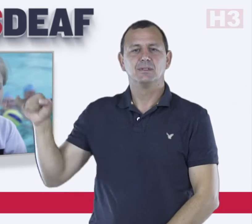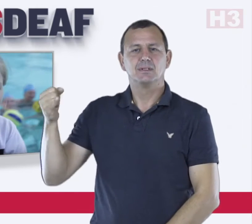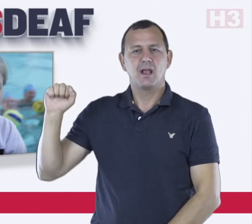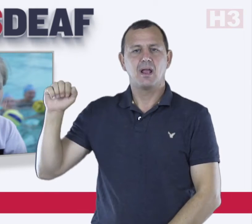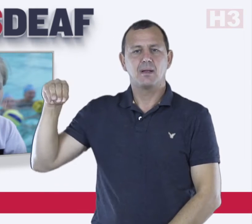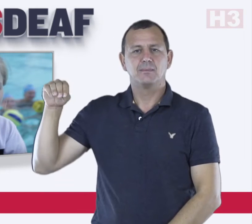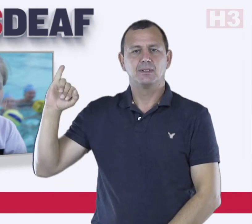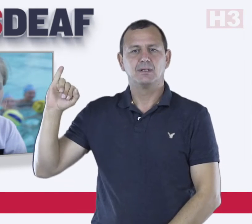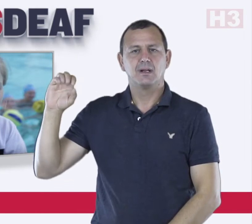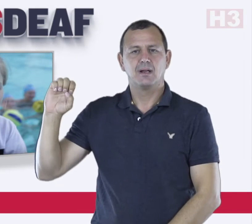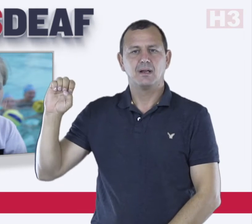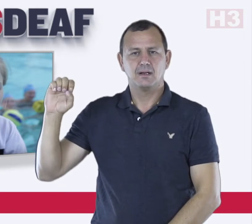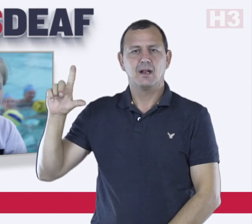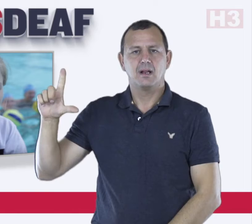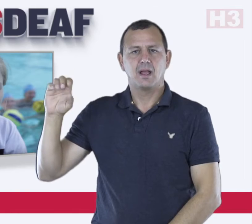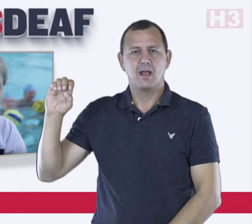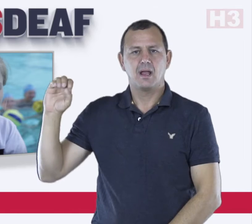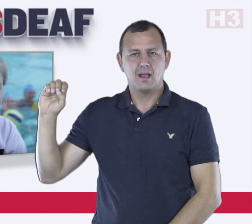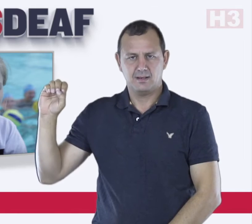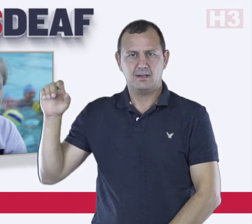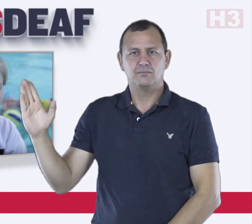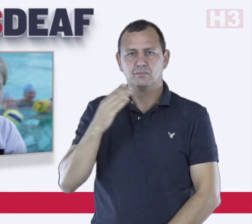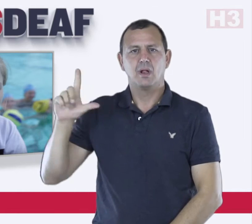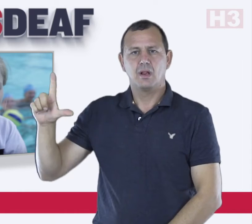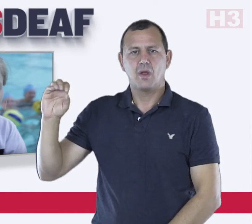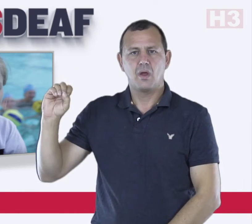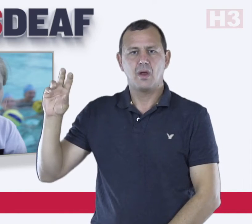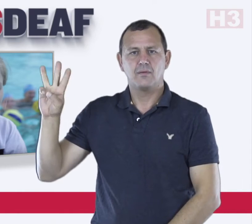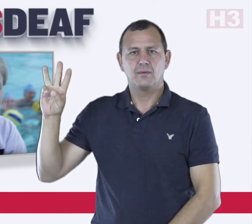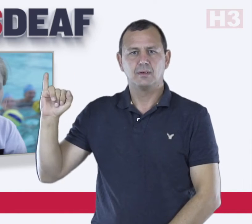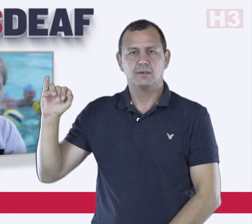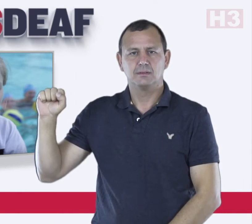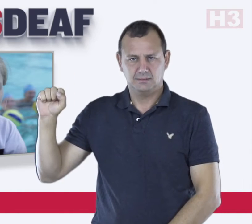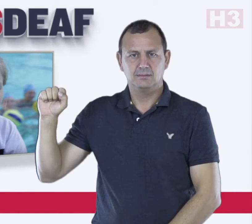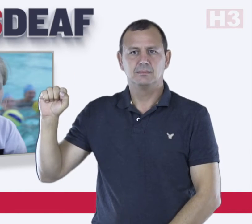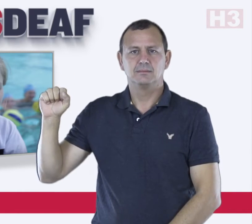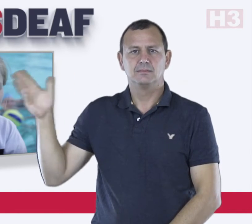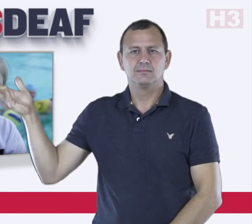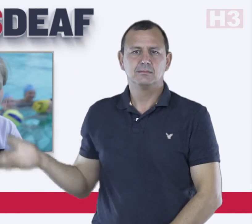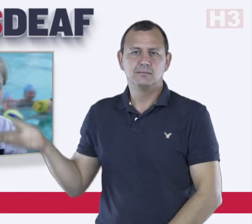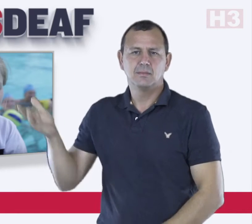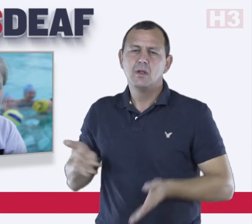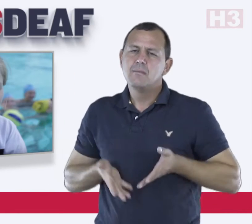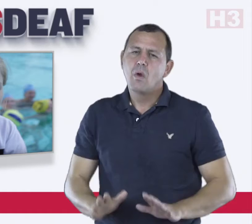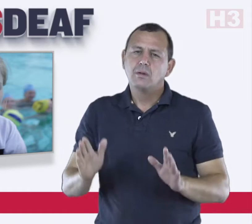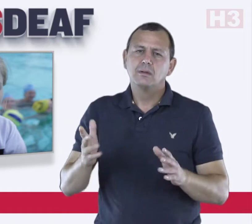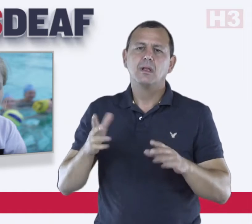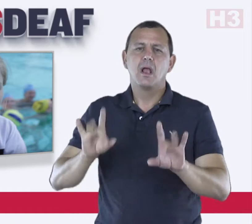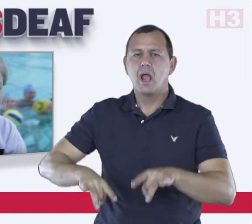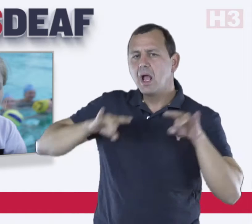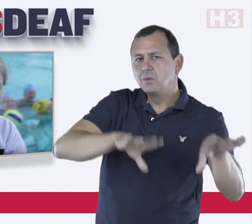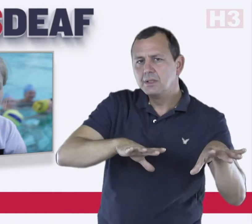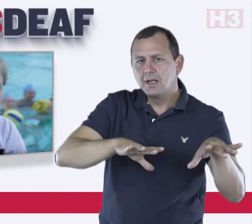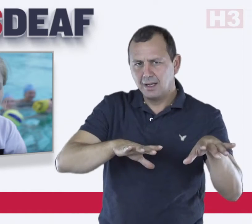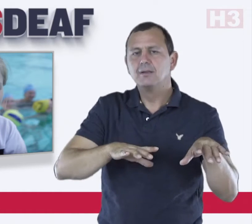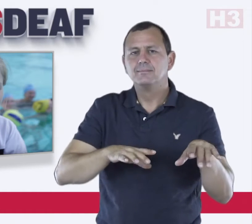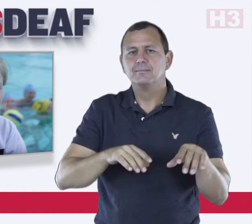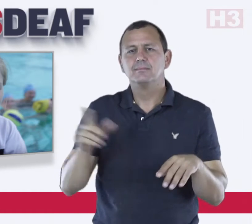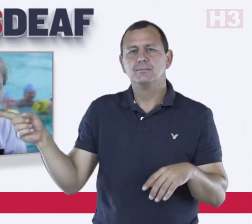Jamie-Lee Lewis, born in Australia, was diagnosed as